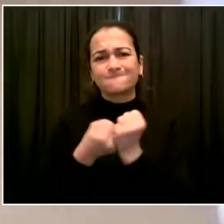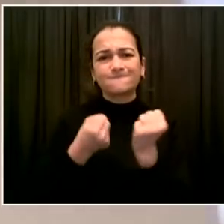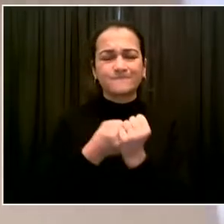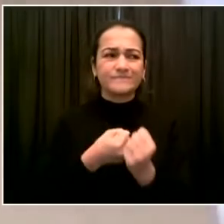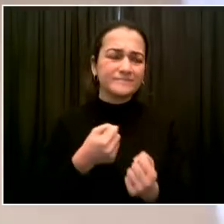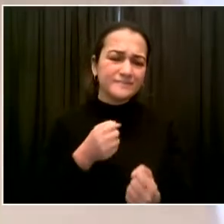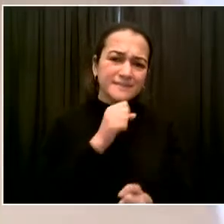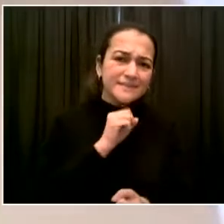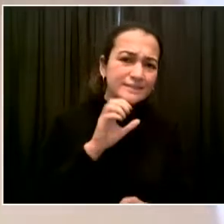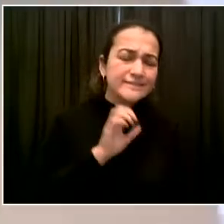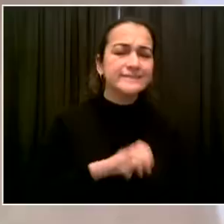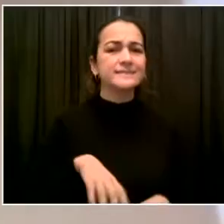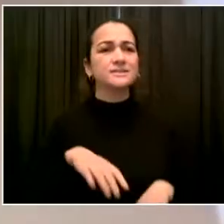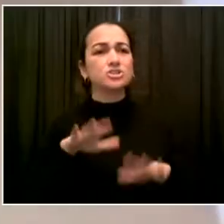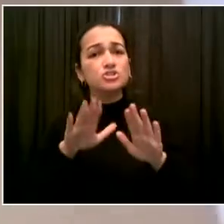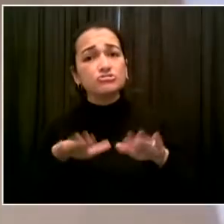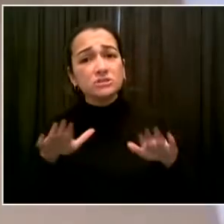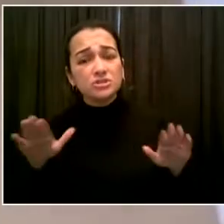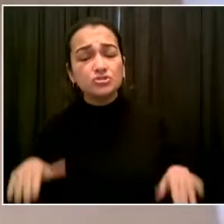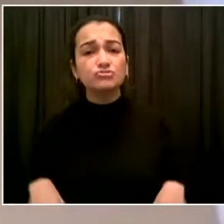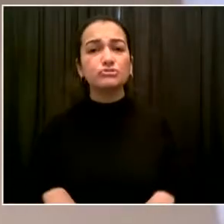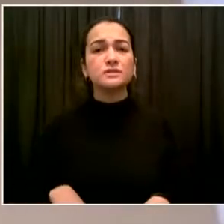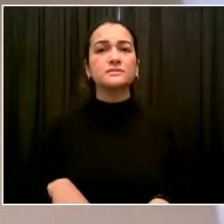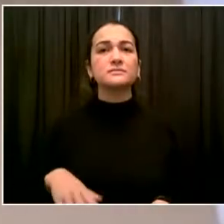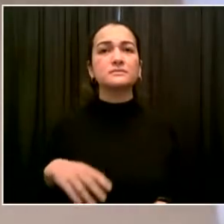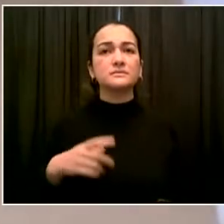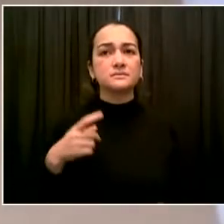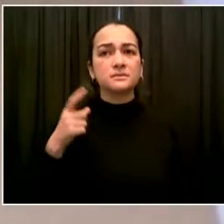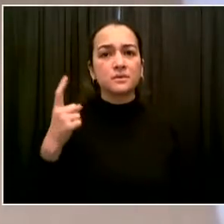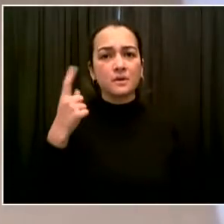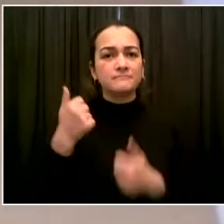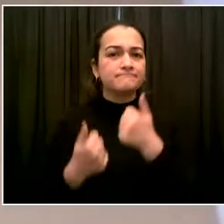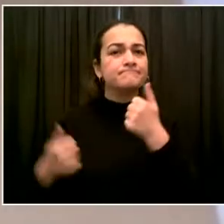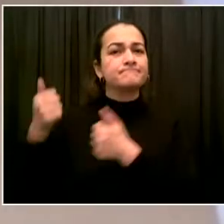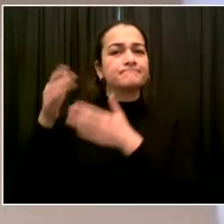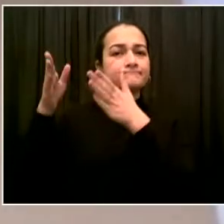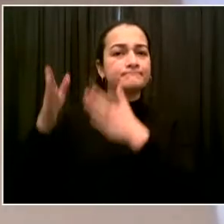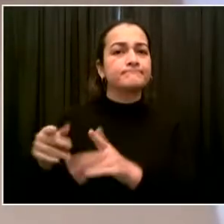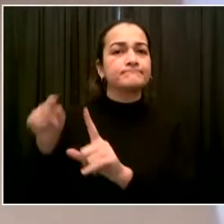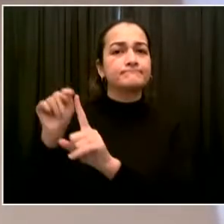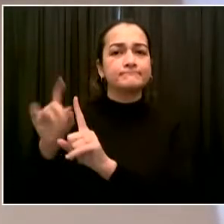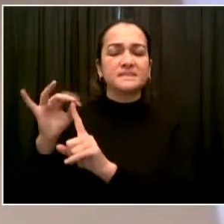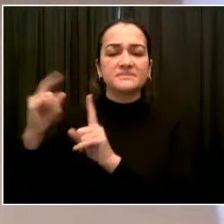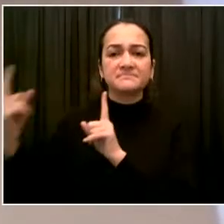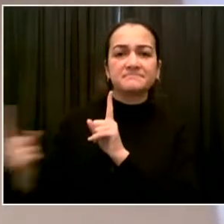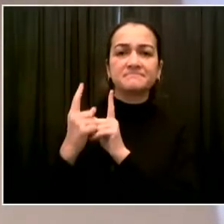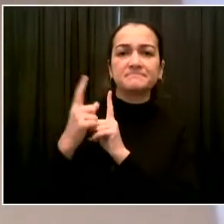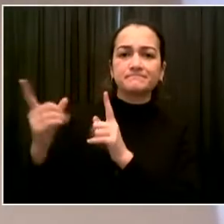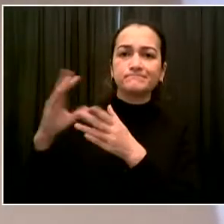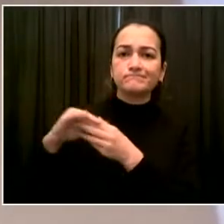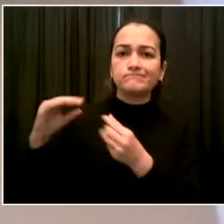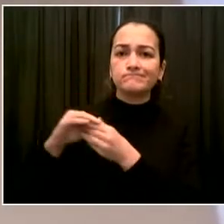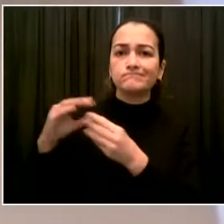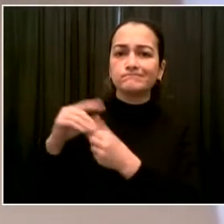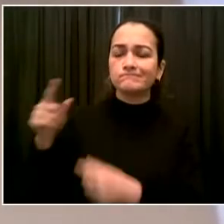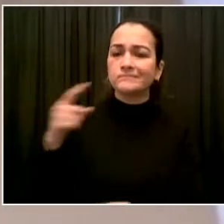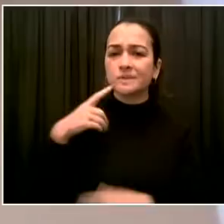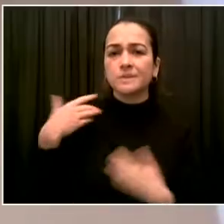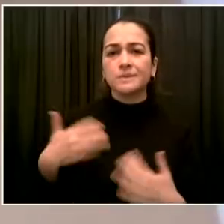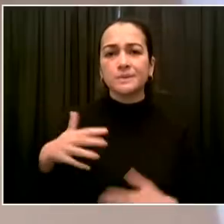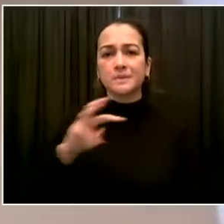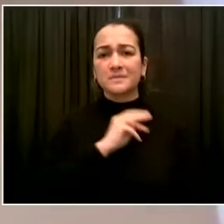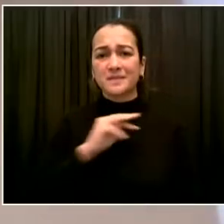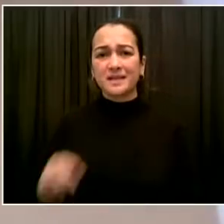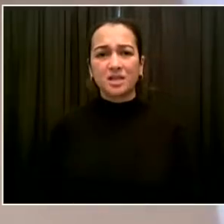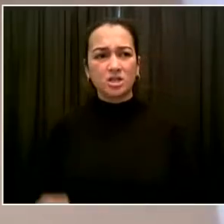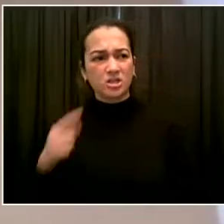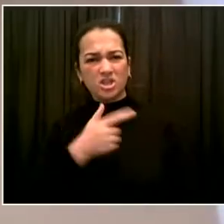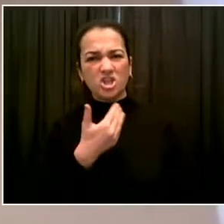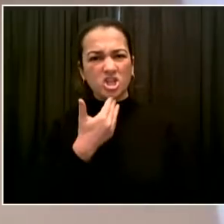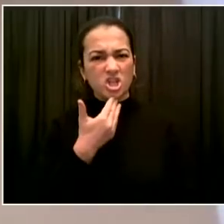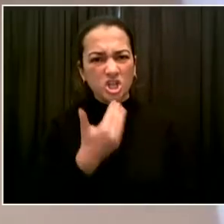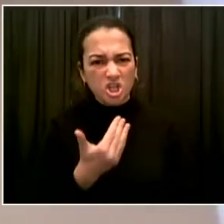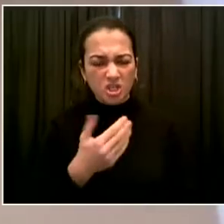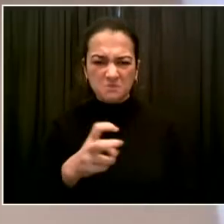, SHE SAW YOU ON